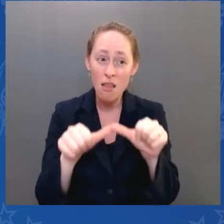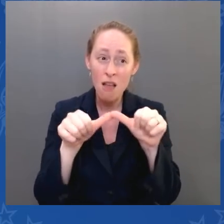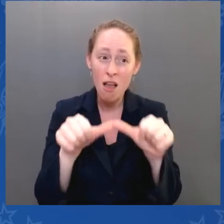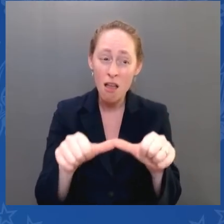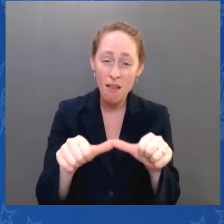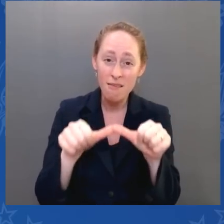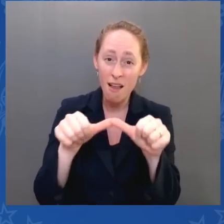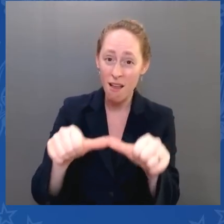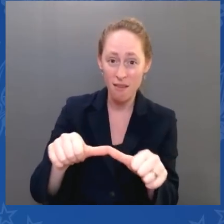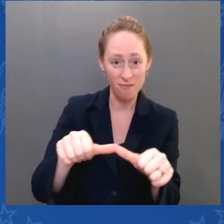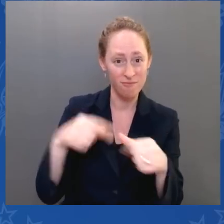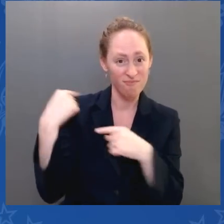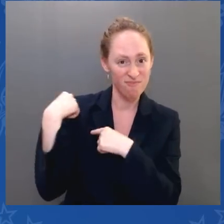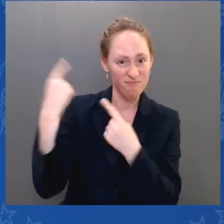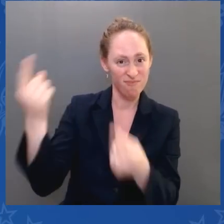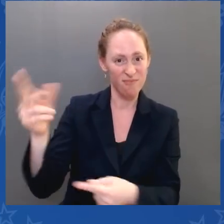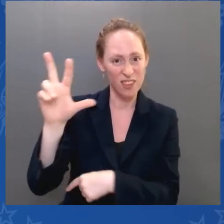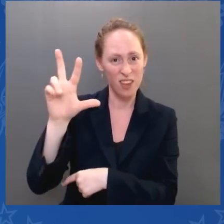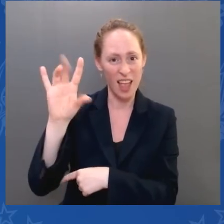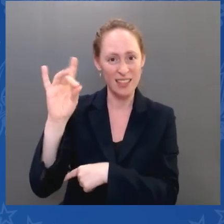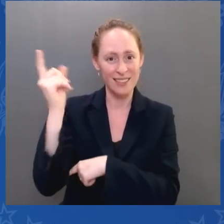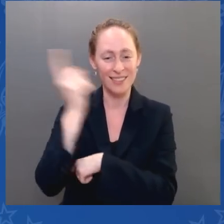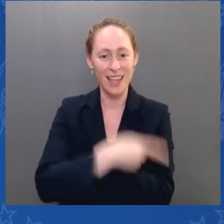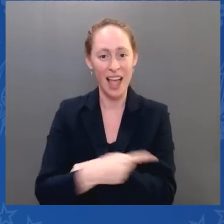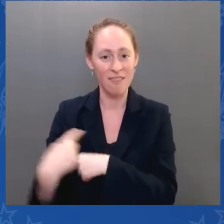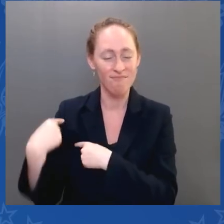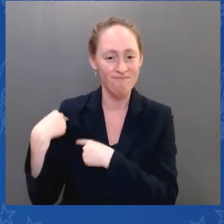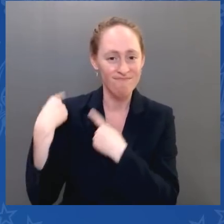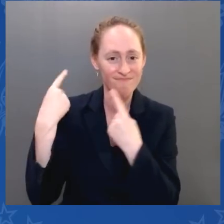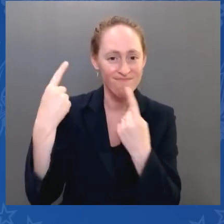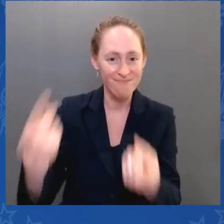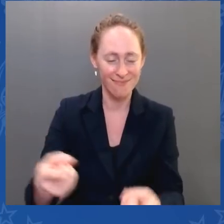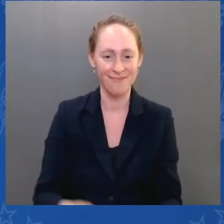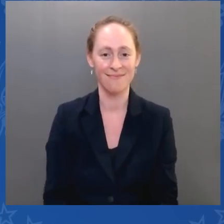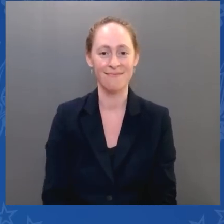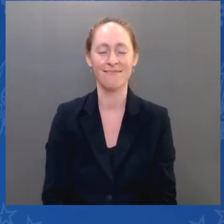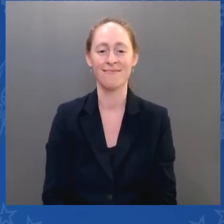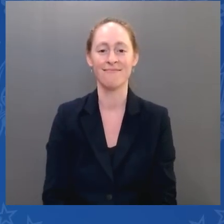or less in more than 30,000 gas stations in more than 35 states.